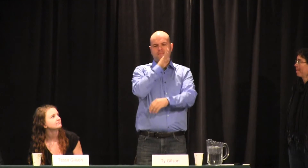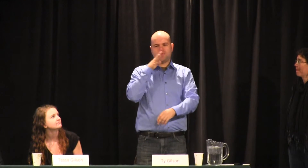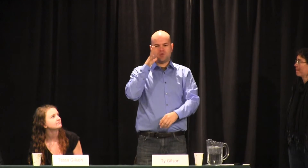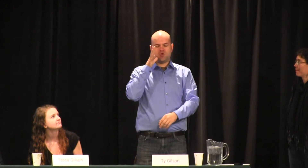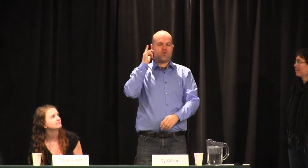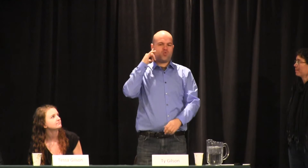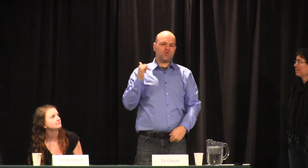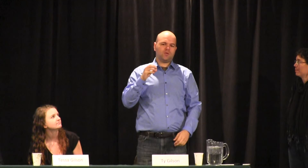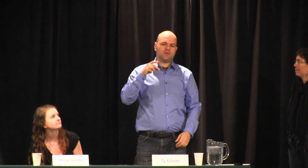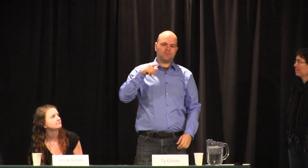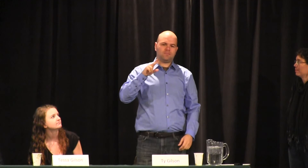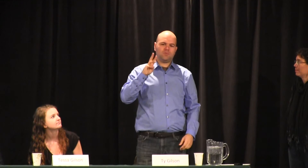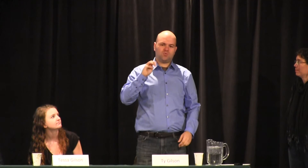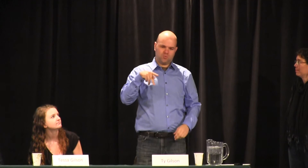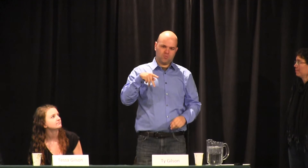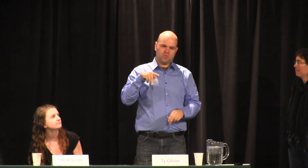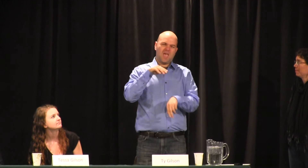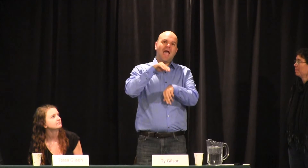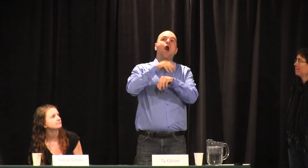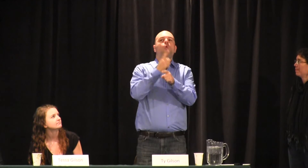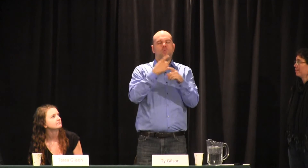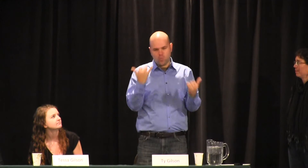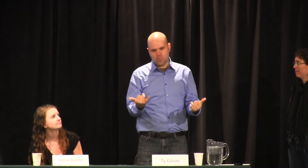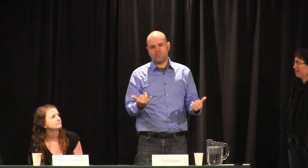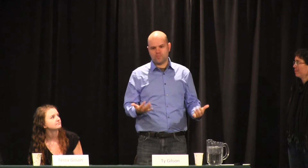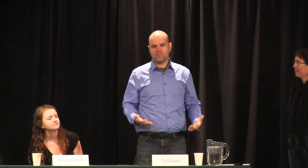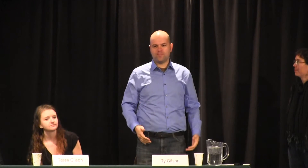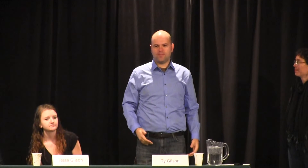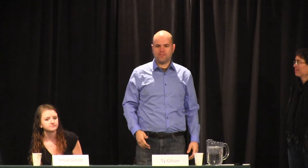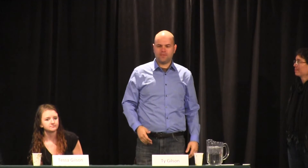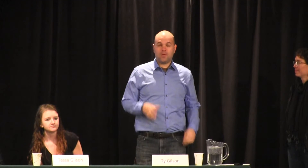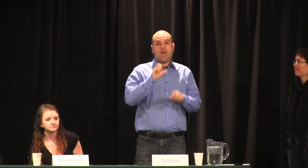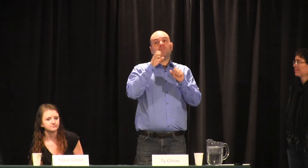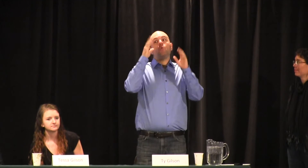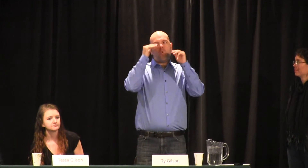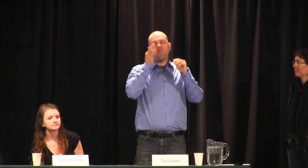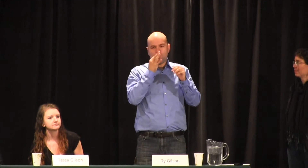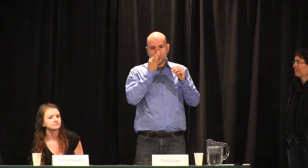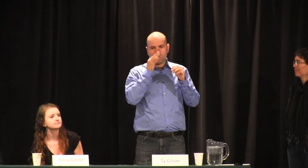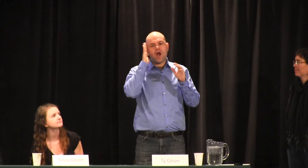so I'm working on my father's commercial farm with Golden Plump. That's what I'm doing right now at least.